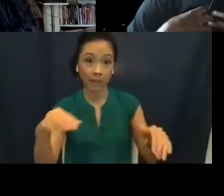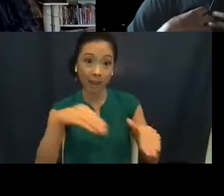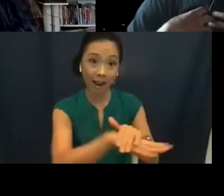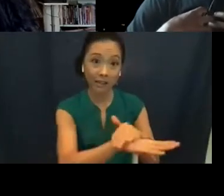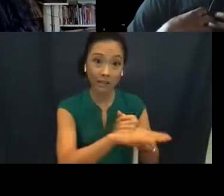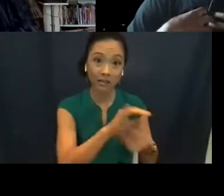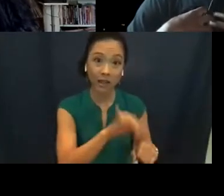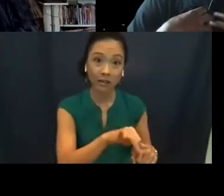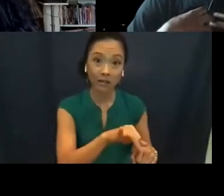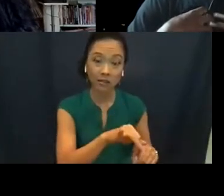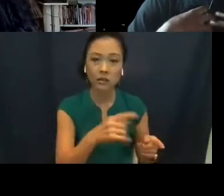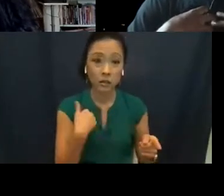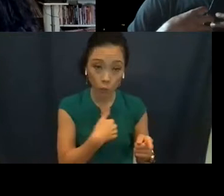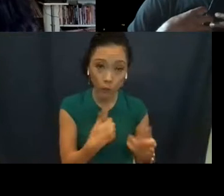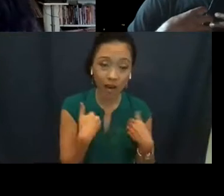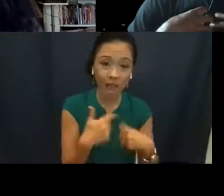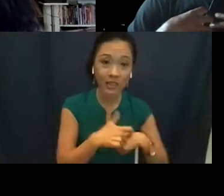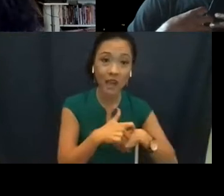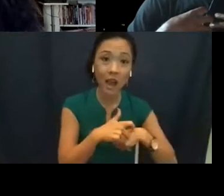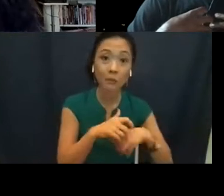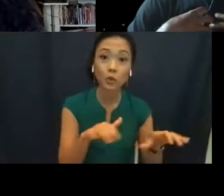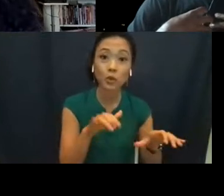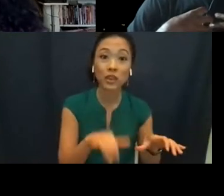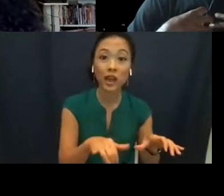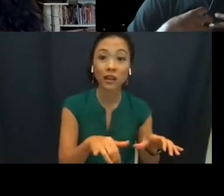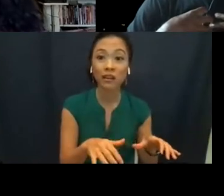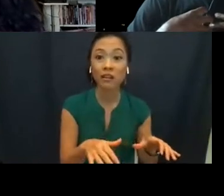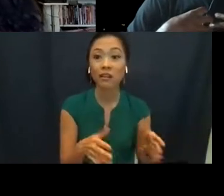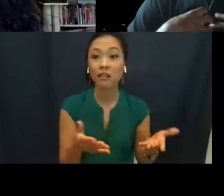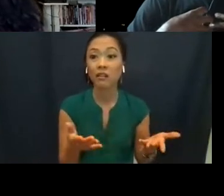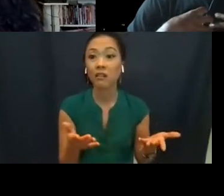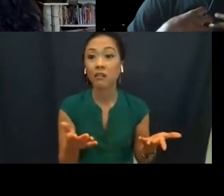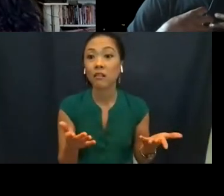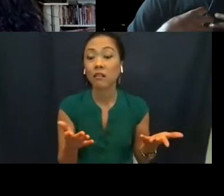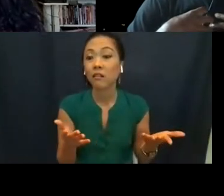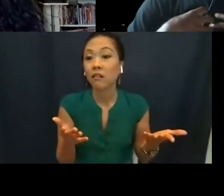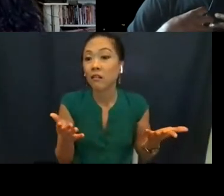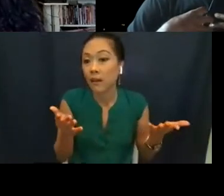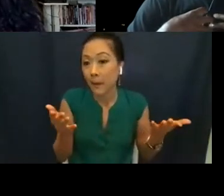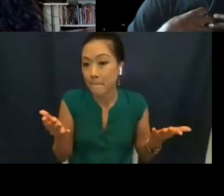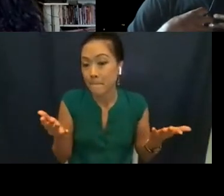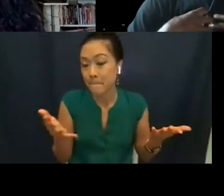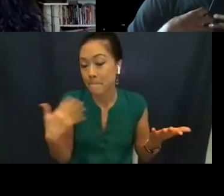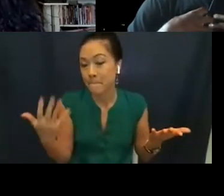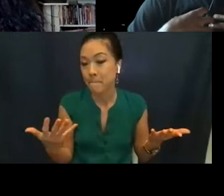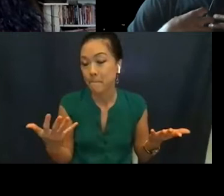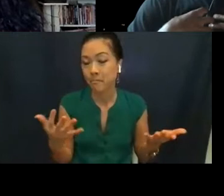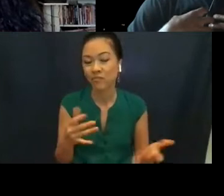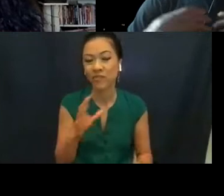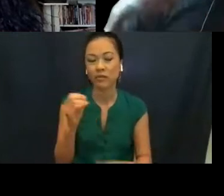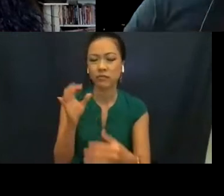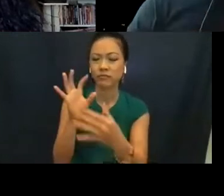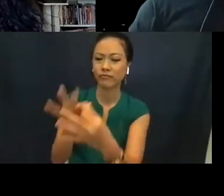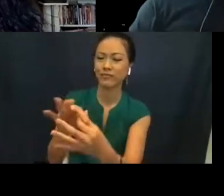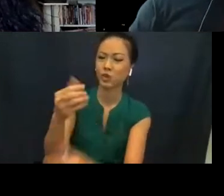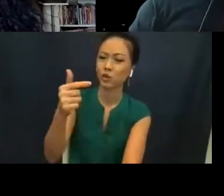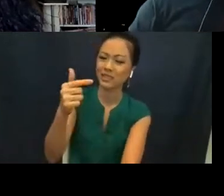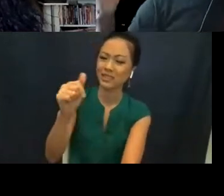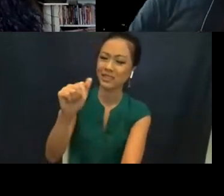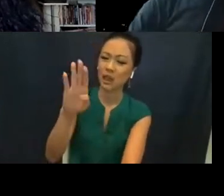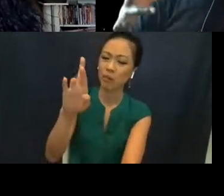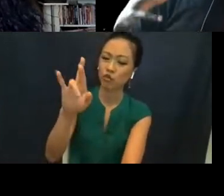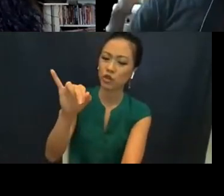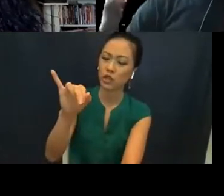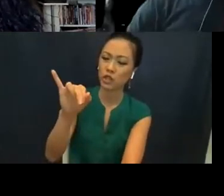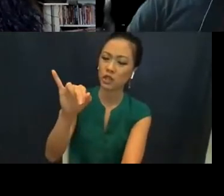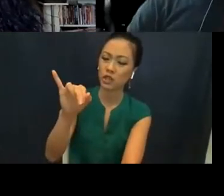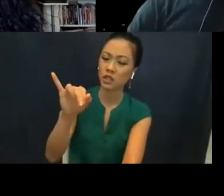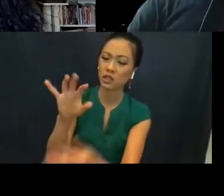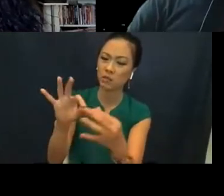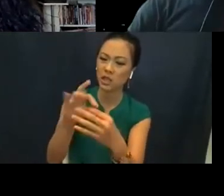do that and until that sense of Gabri was speaking of, can we have the resources to